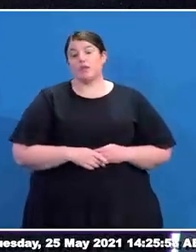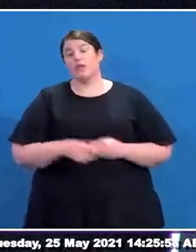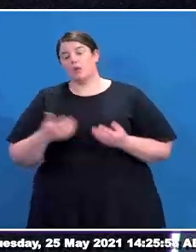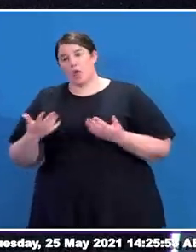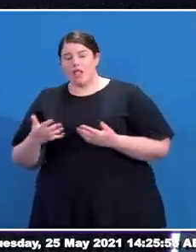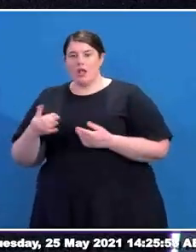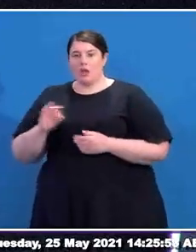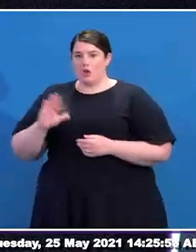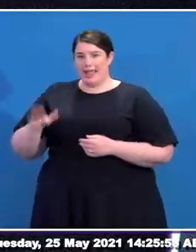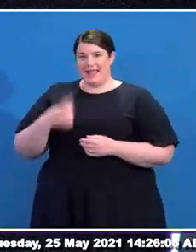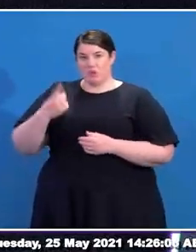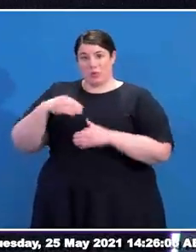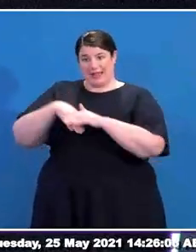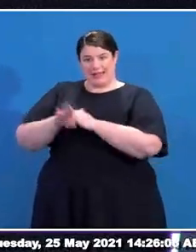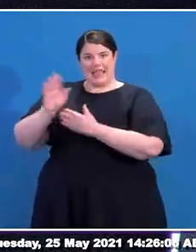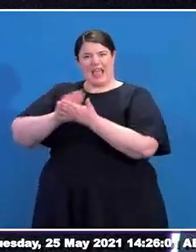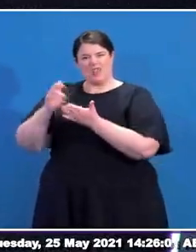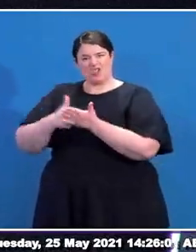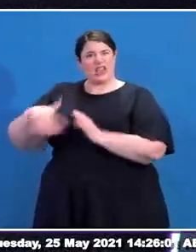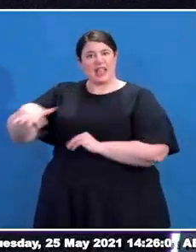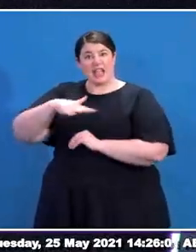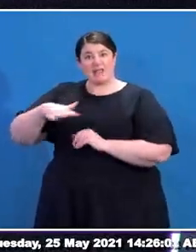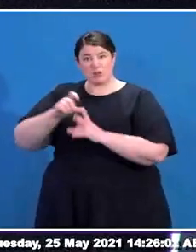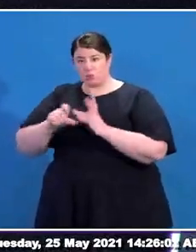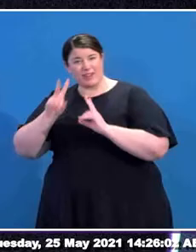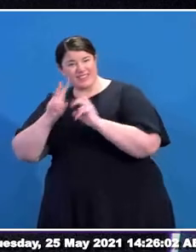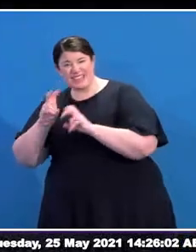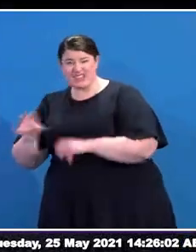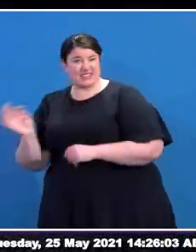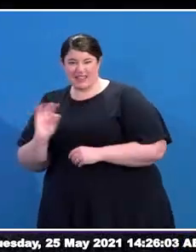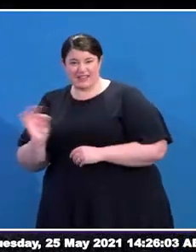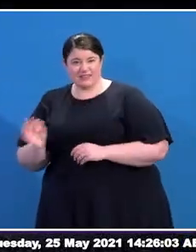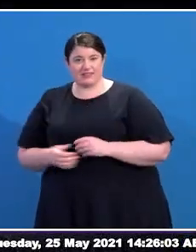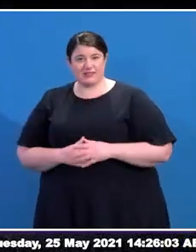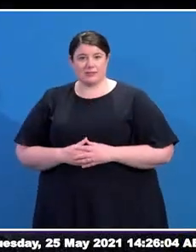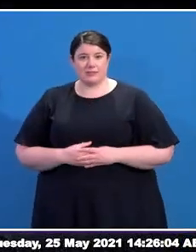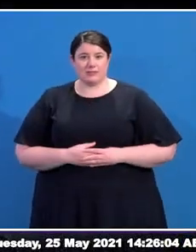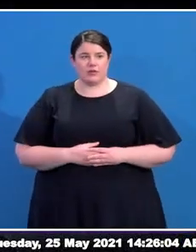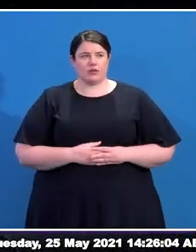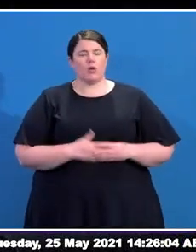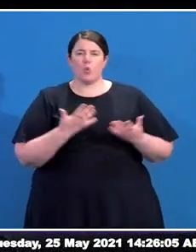investigation, so --- CHAIR: How does one become an investigator?